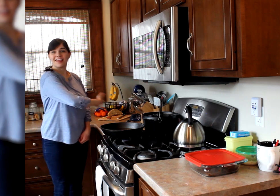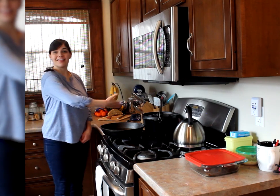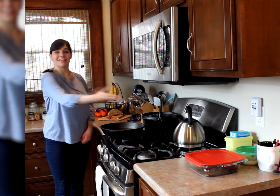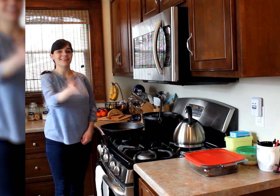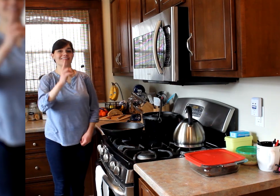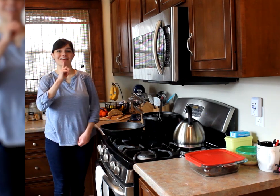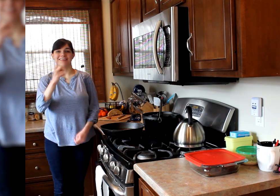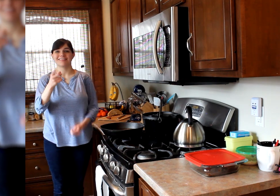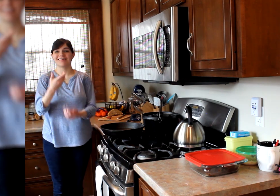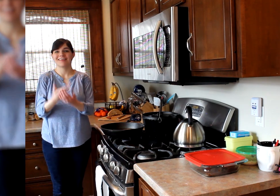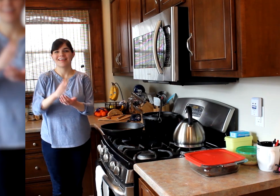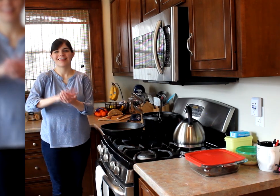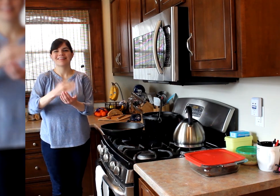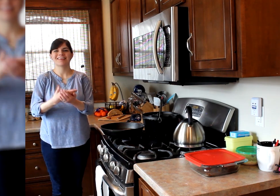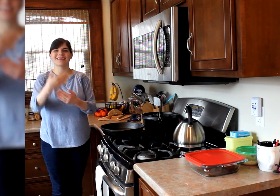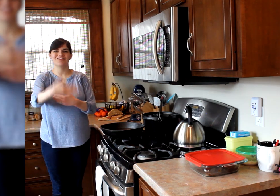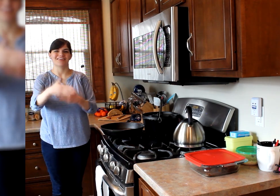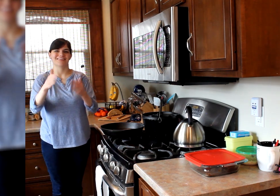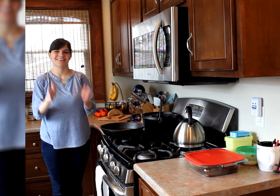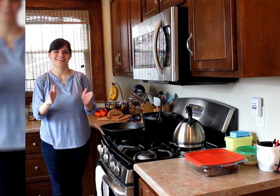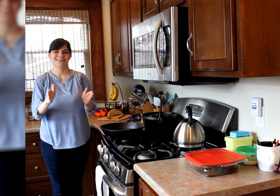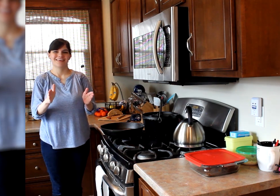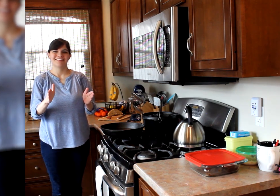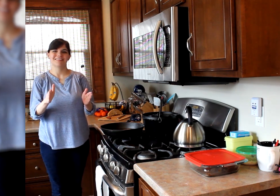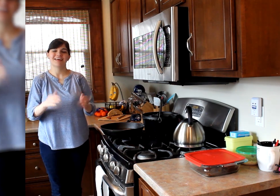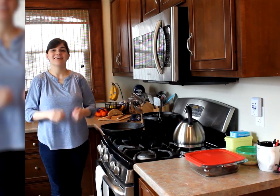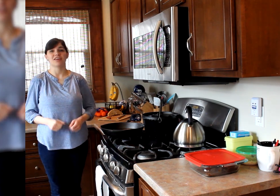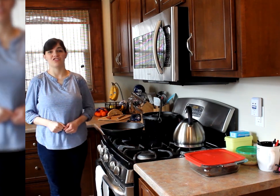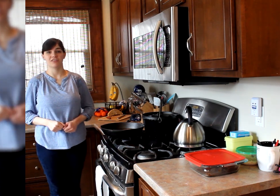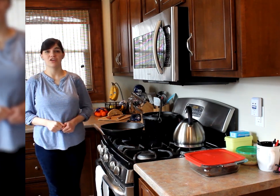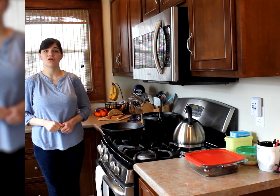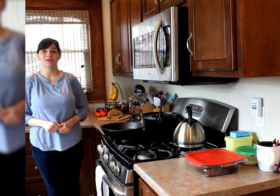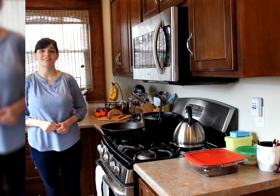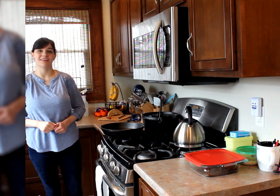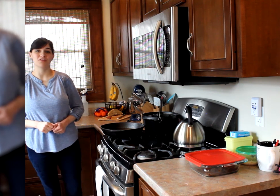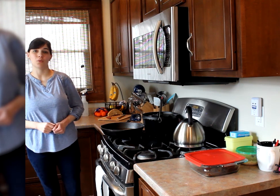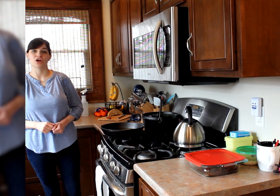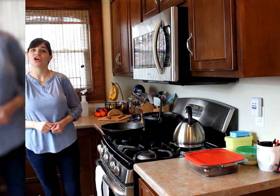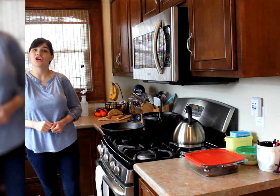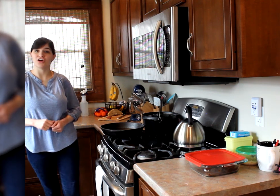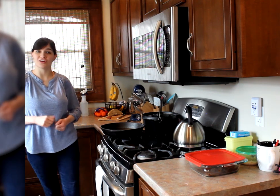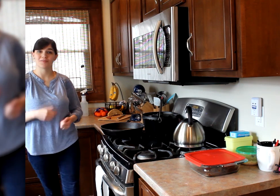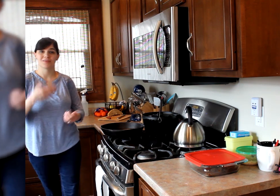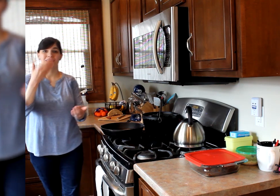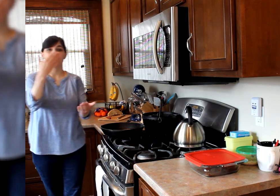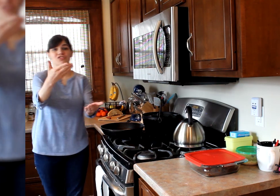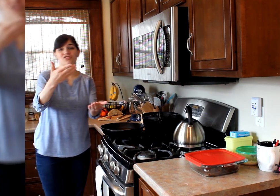This is the kitchen. To sign kitchen, you're going to sign the word cook. To